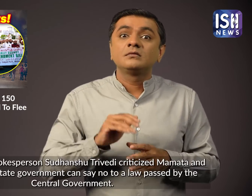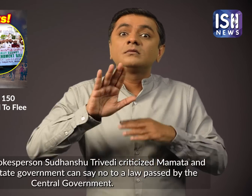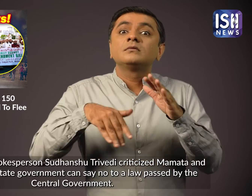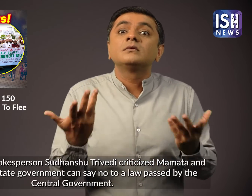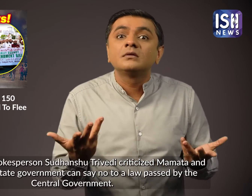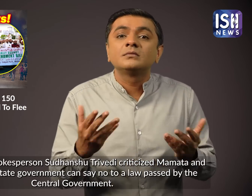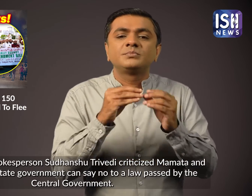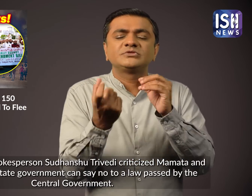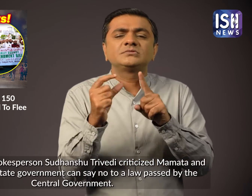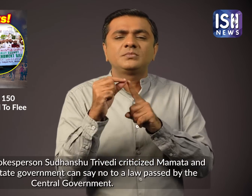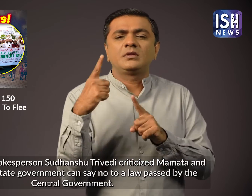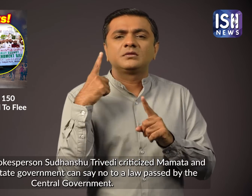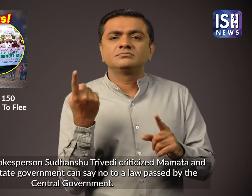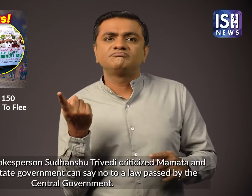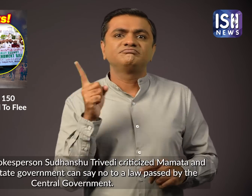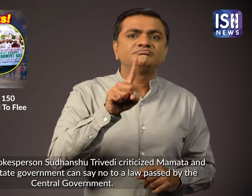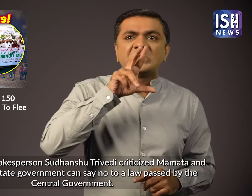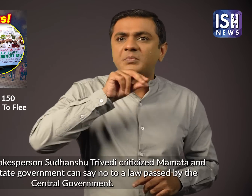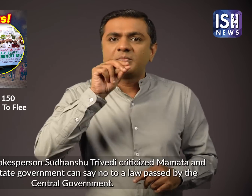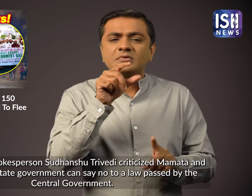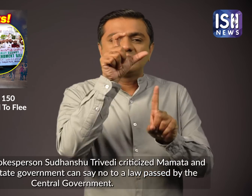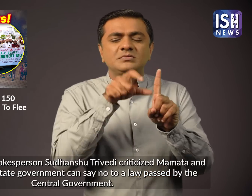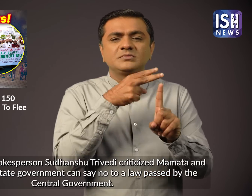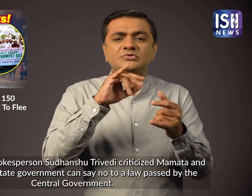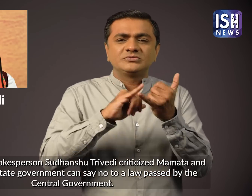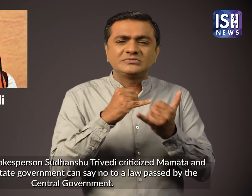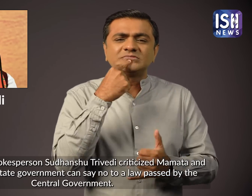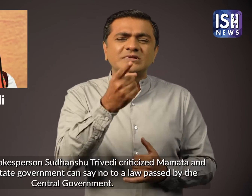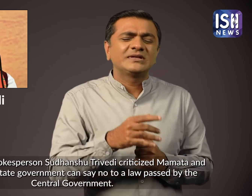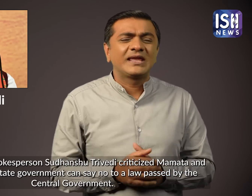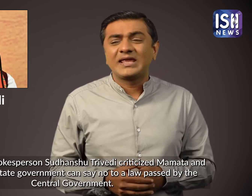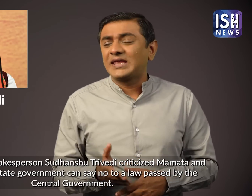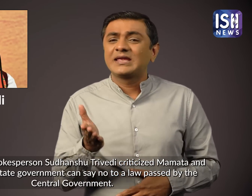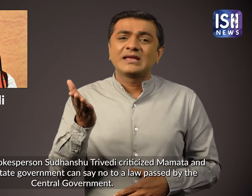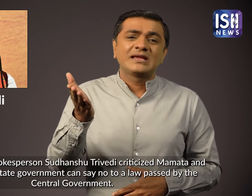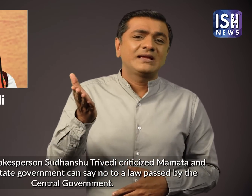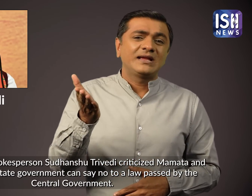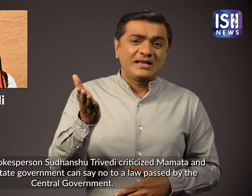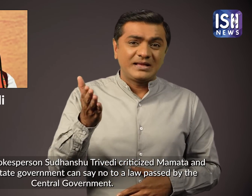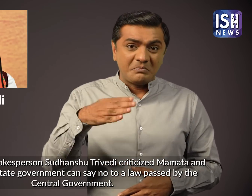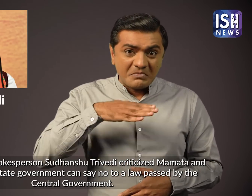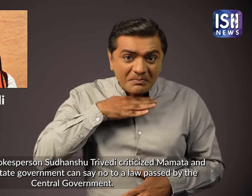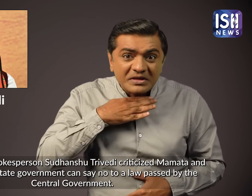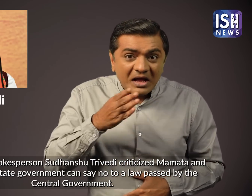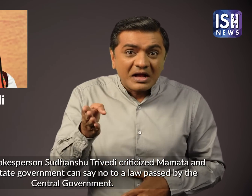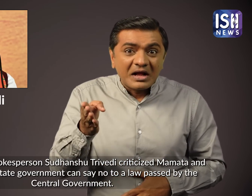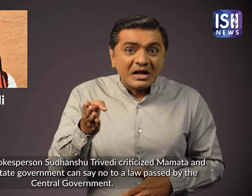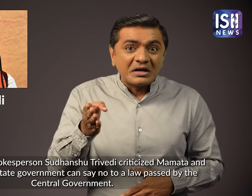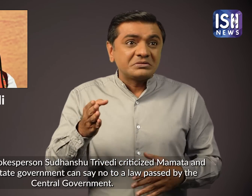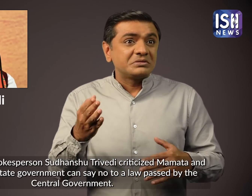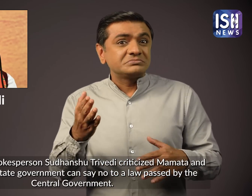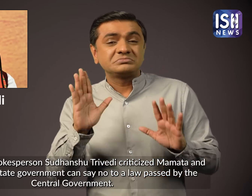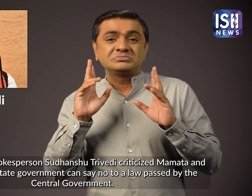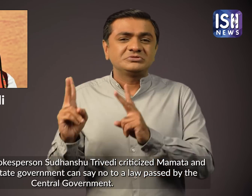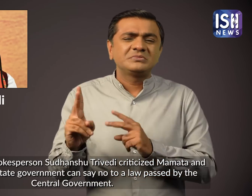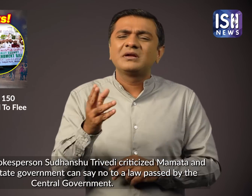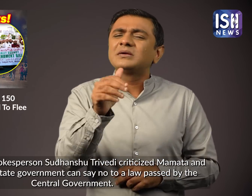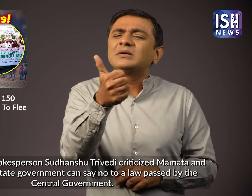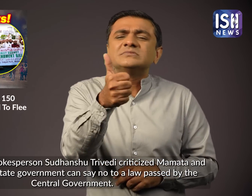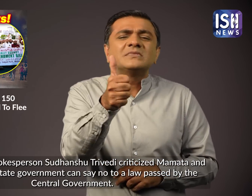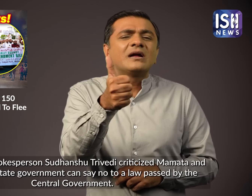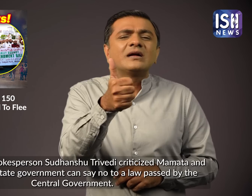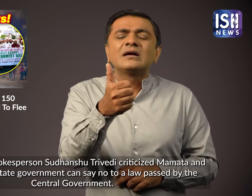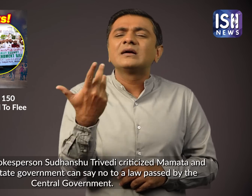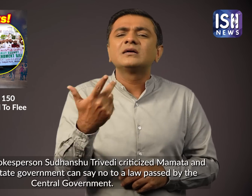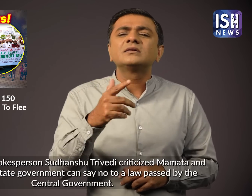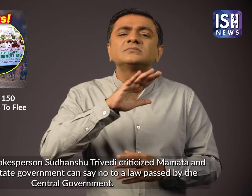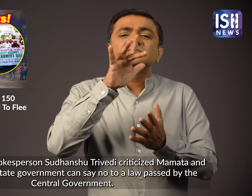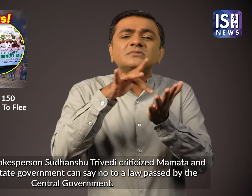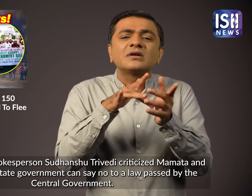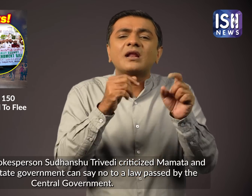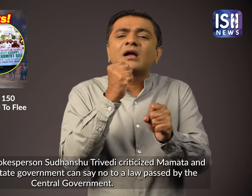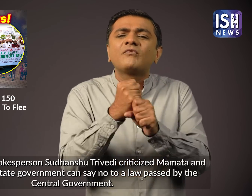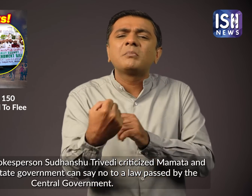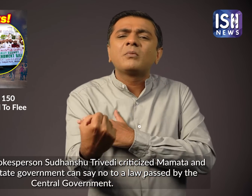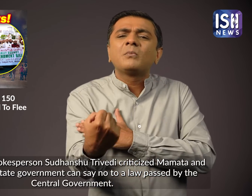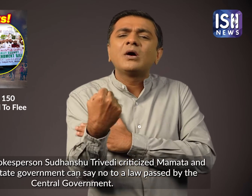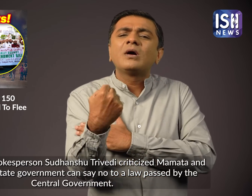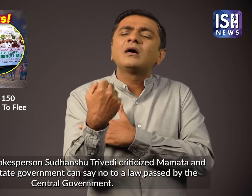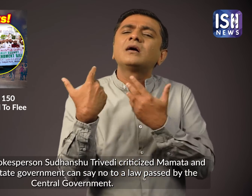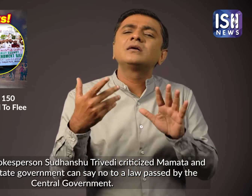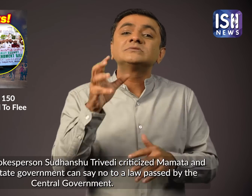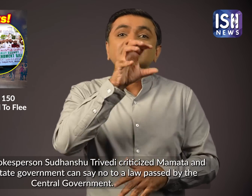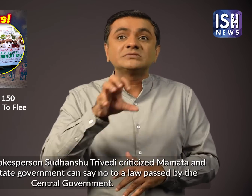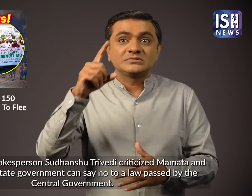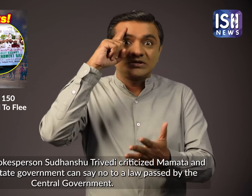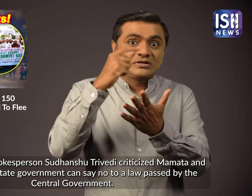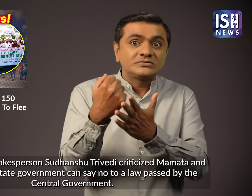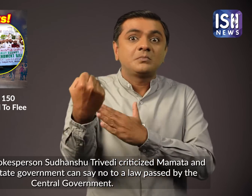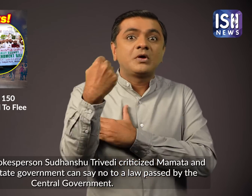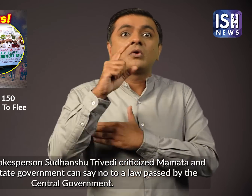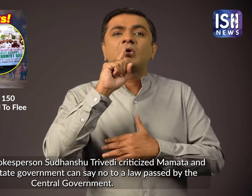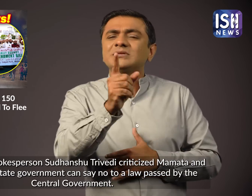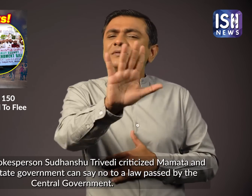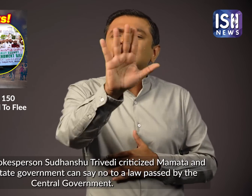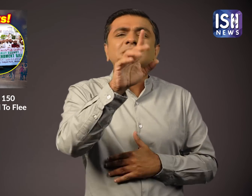BJP MP and spokesperson Sudhanshu Trivedi criticized Mamata and said that no state government can say no to a law passed by the Central Government.